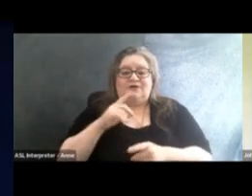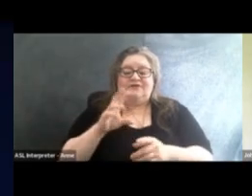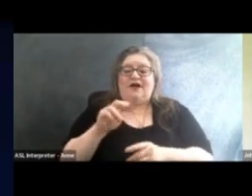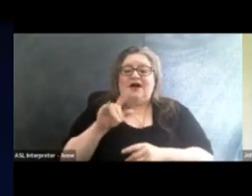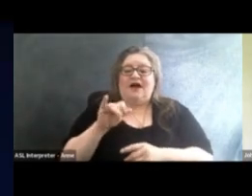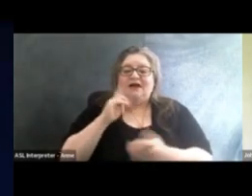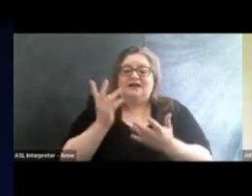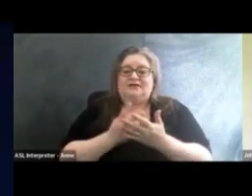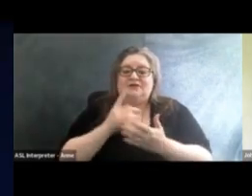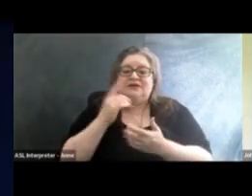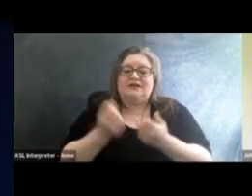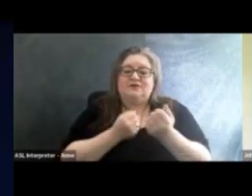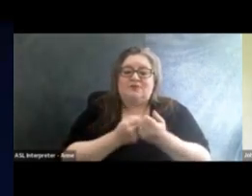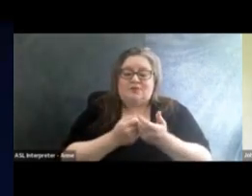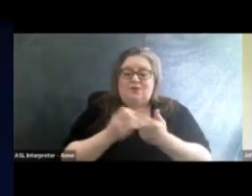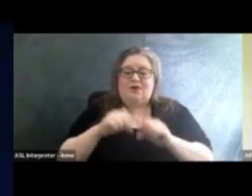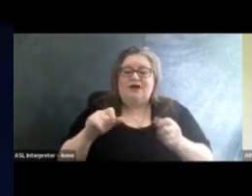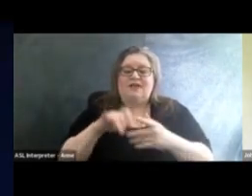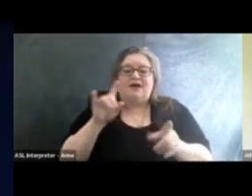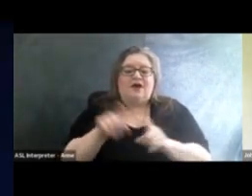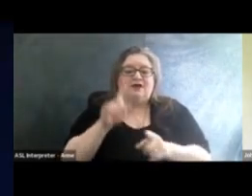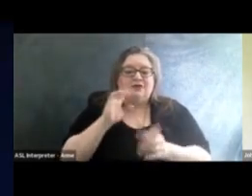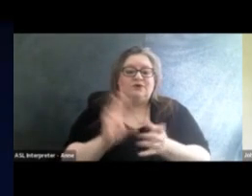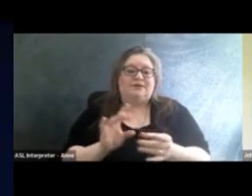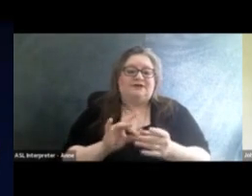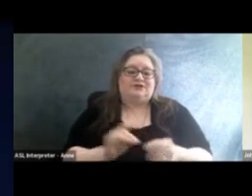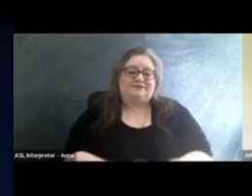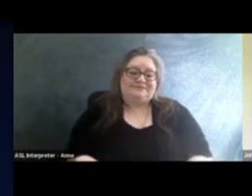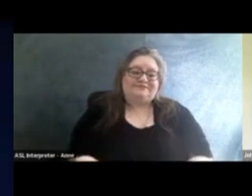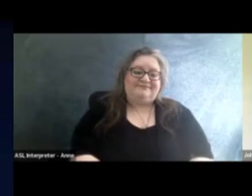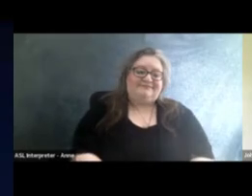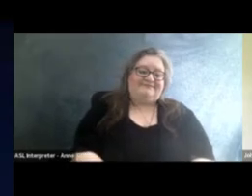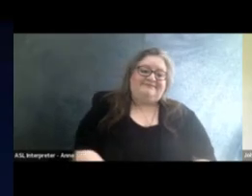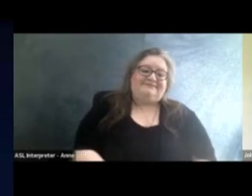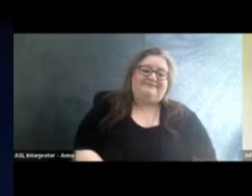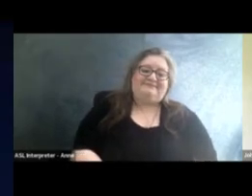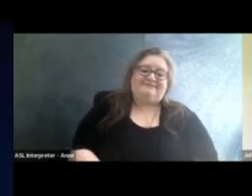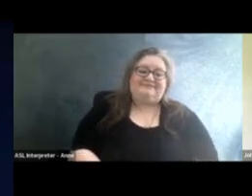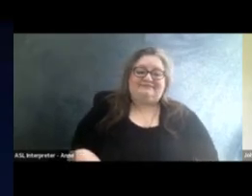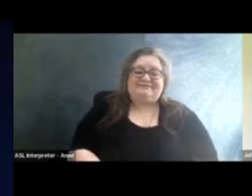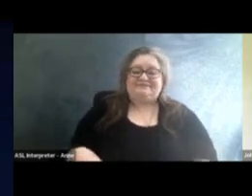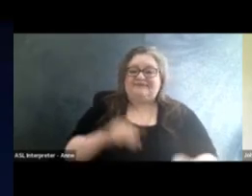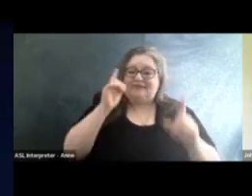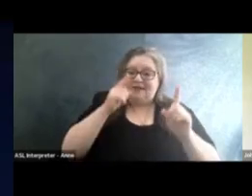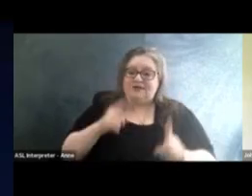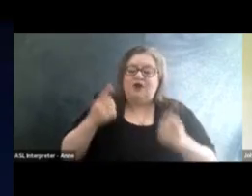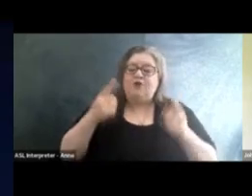Support System, which I will also be mentioning objectives. So when we finish today, I hope